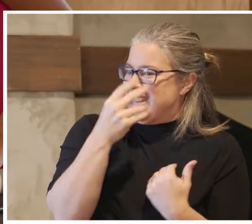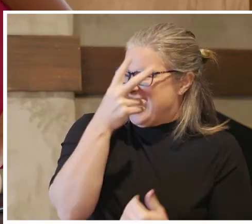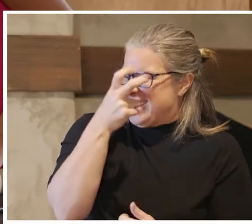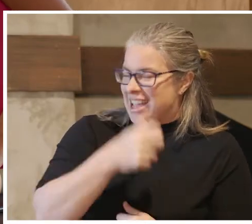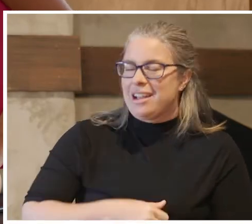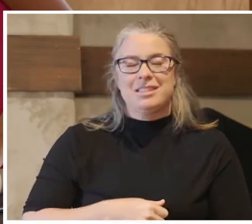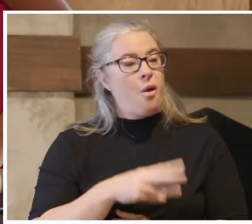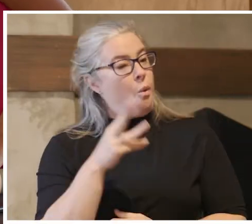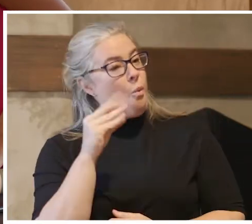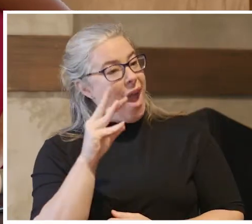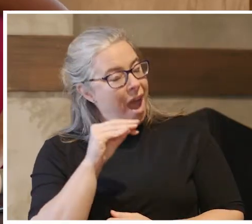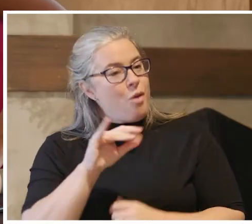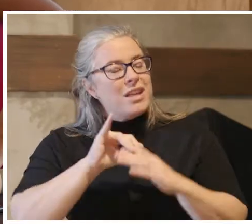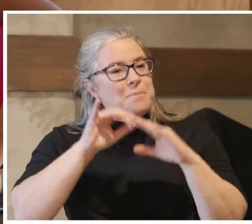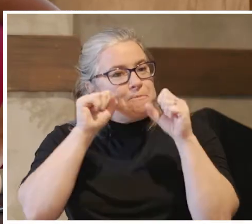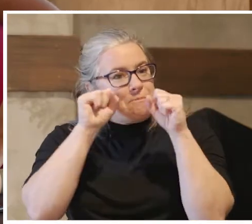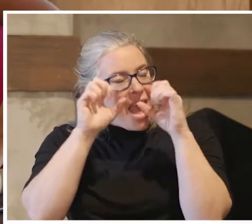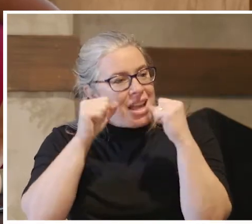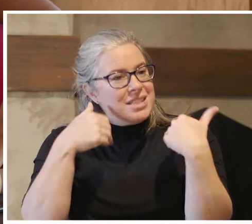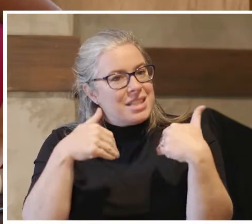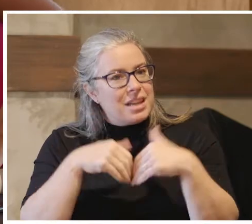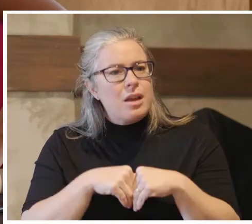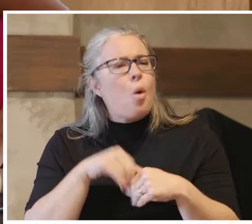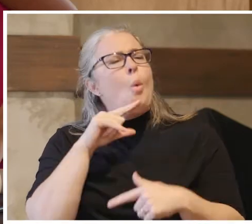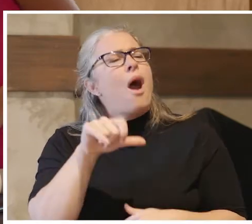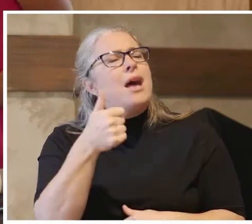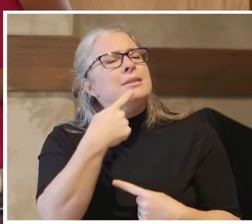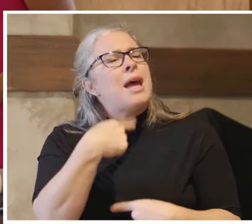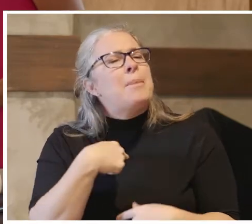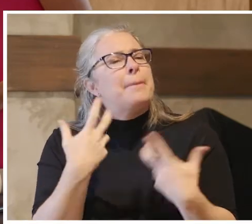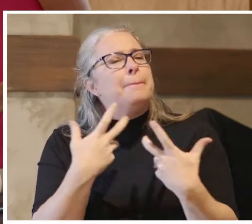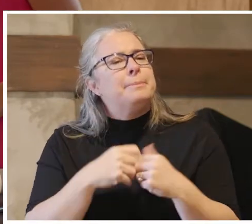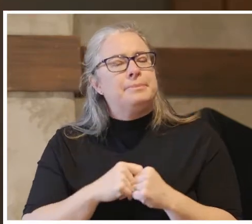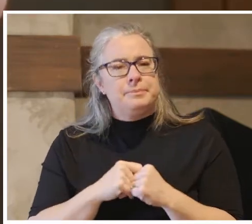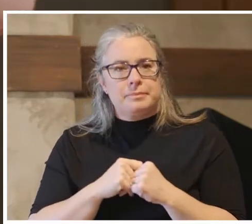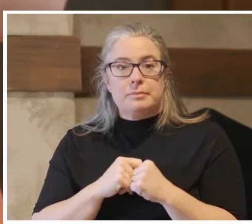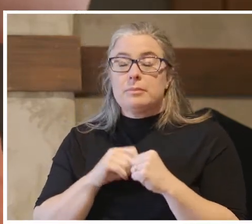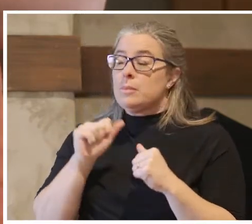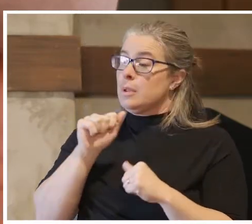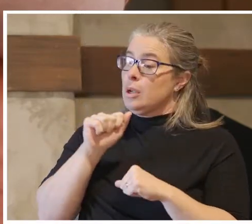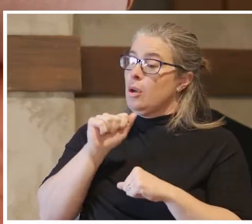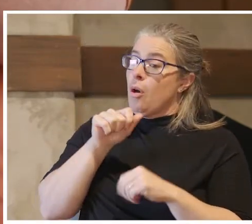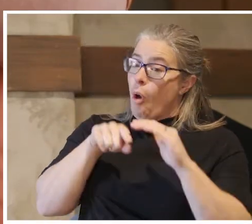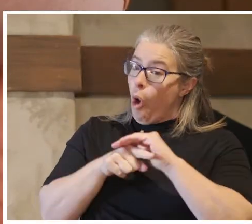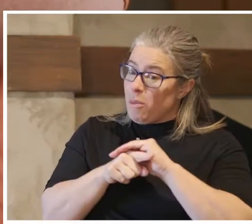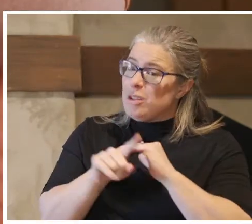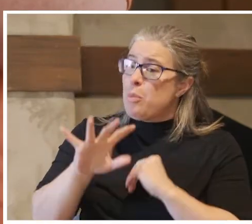Wow, that's amazing. Well, what else can you tell me about her? So armadillos are pretty cool.